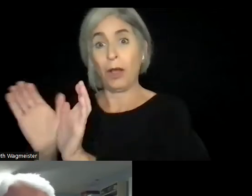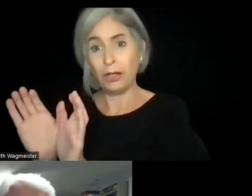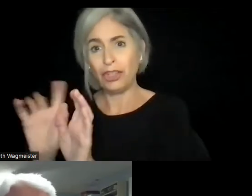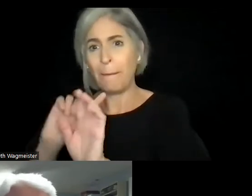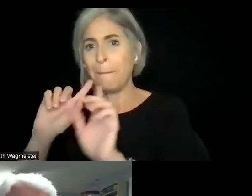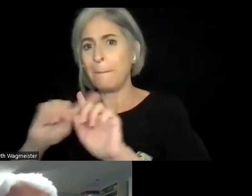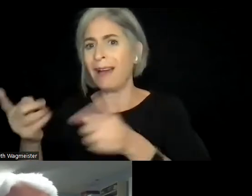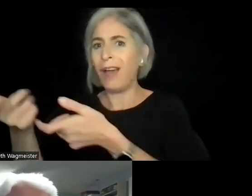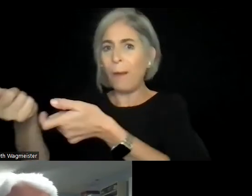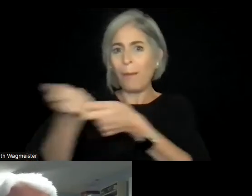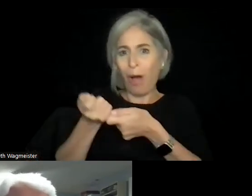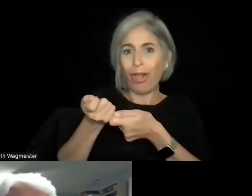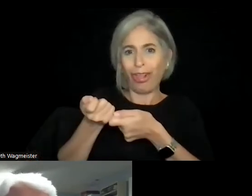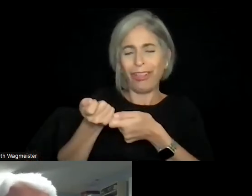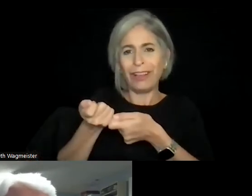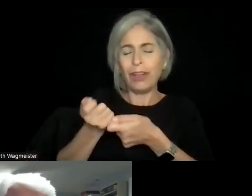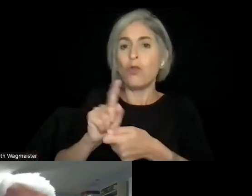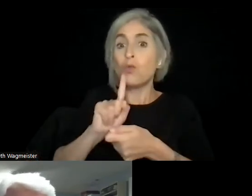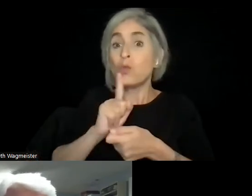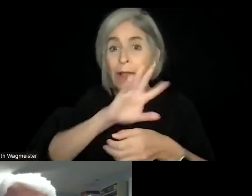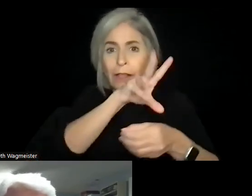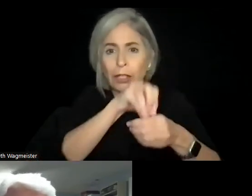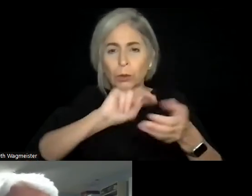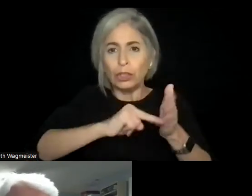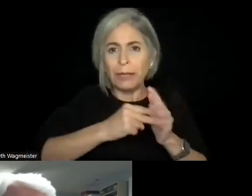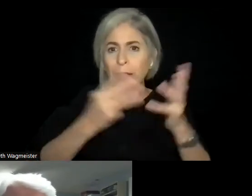occur, and it takes a long, long time, it is not in response to the push